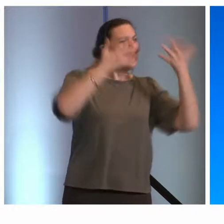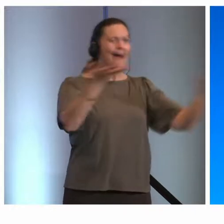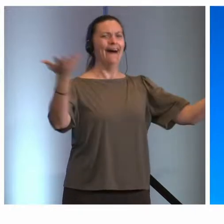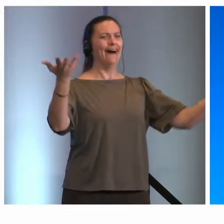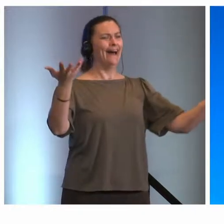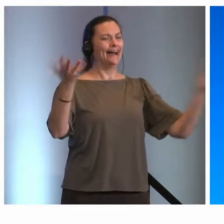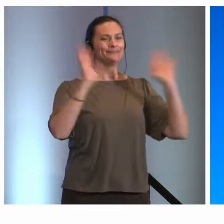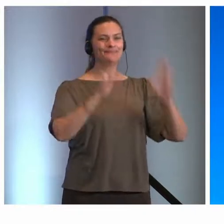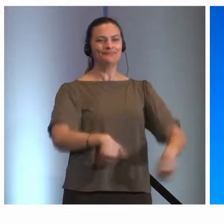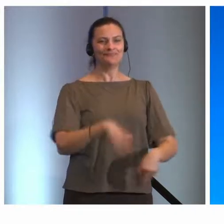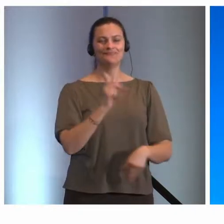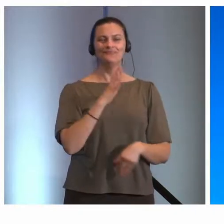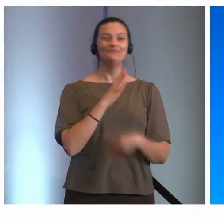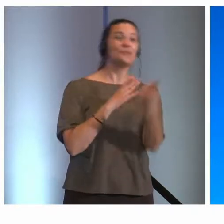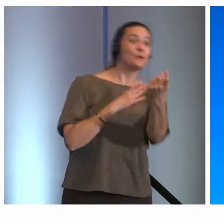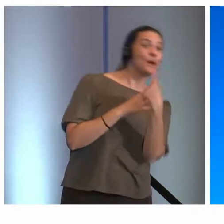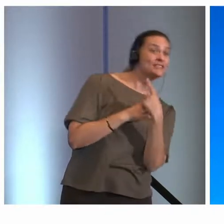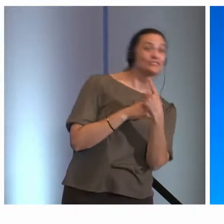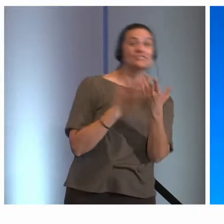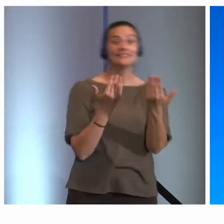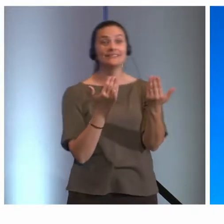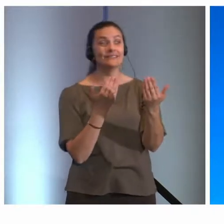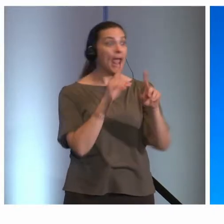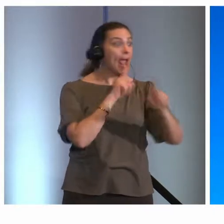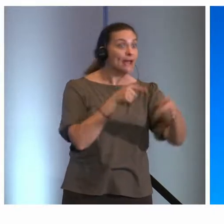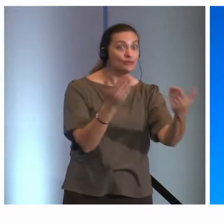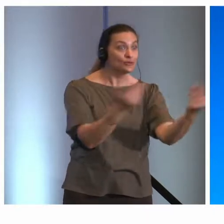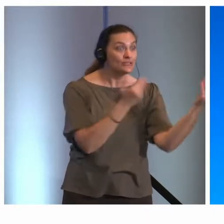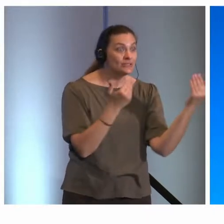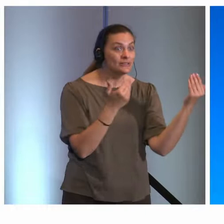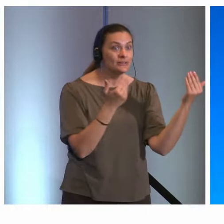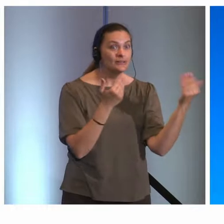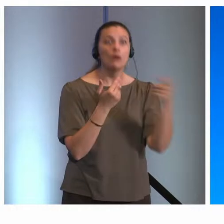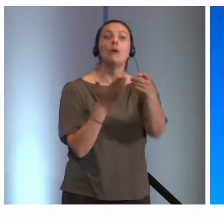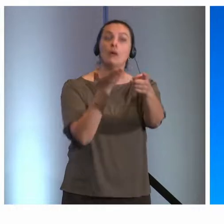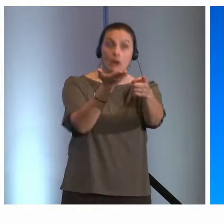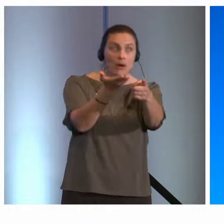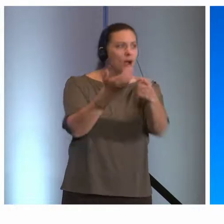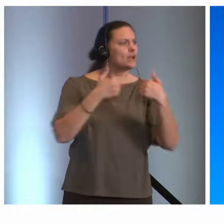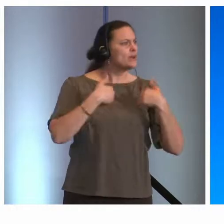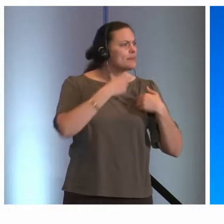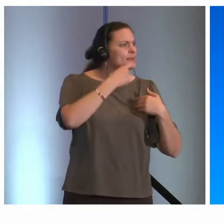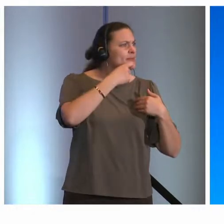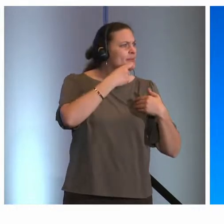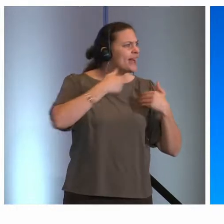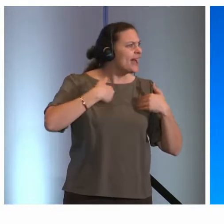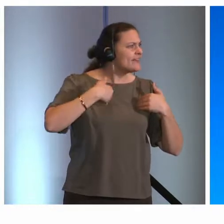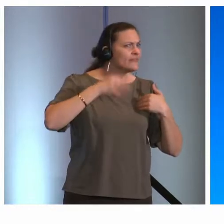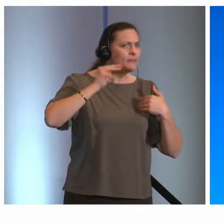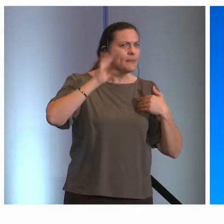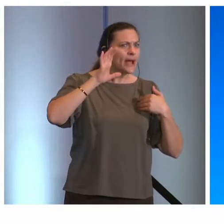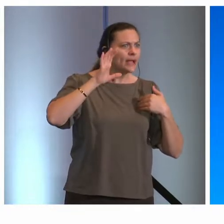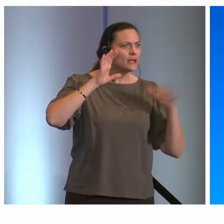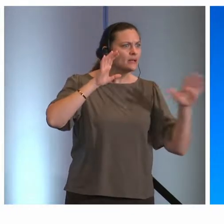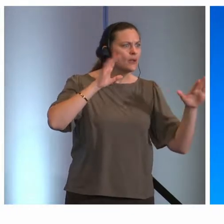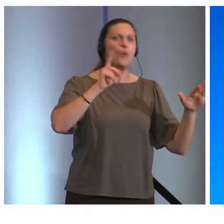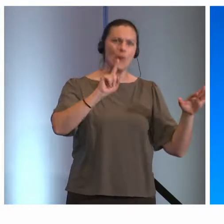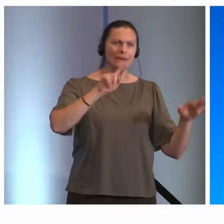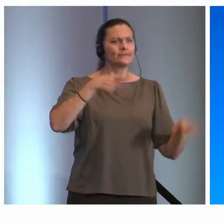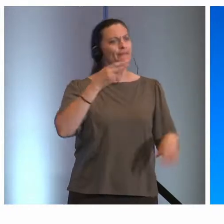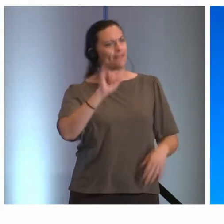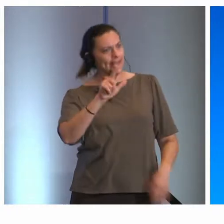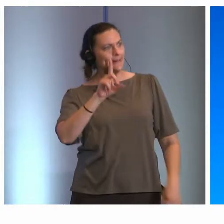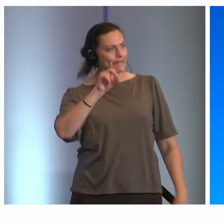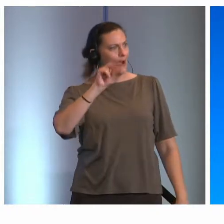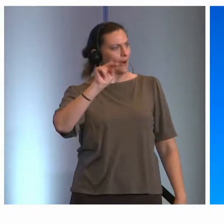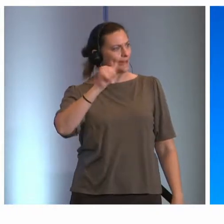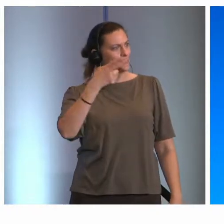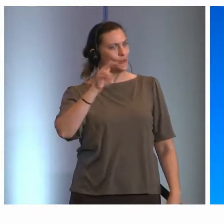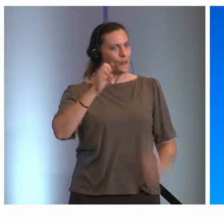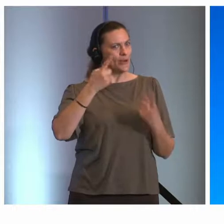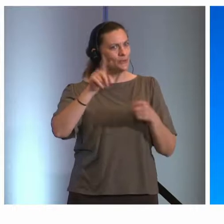Answers? Yes, do we have a microphone in